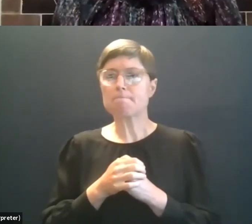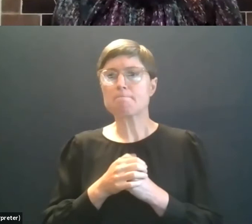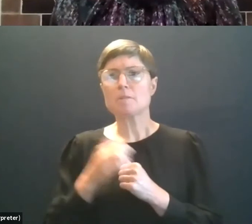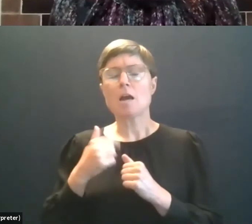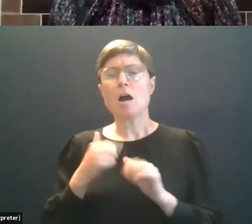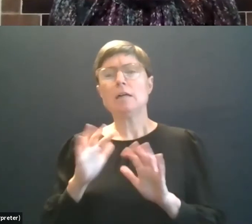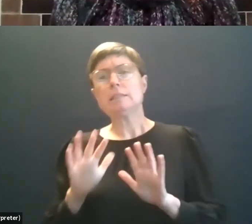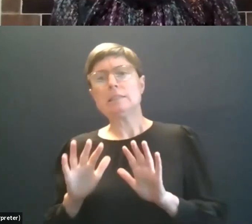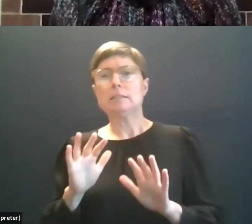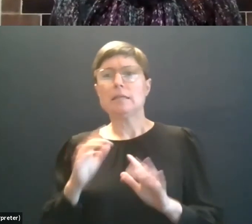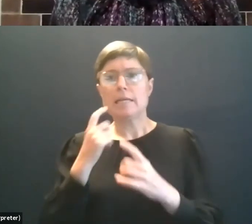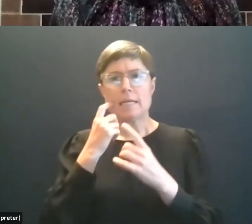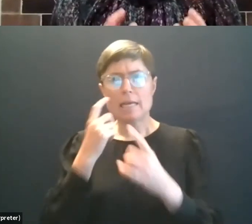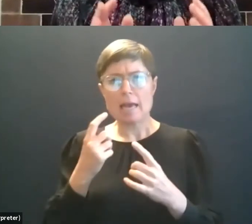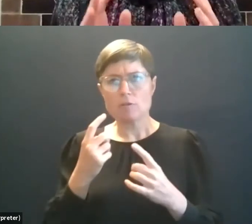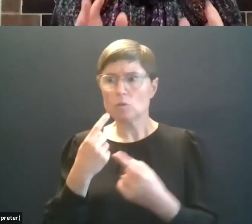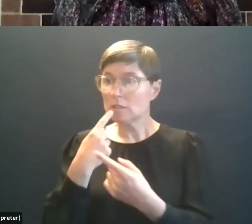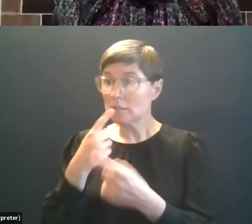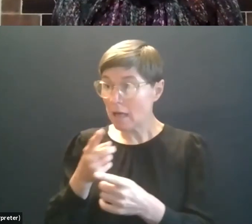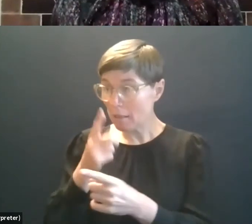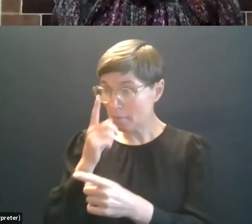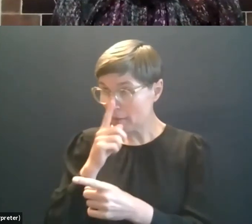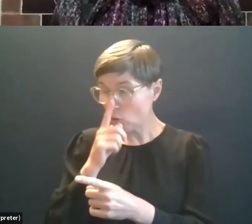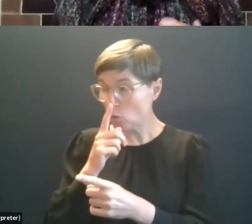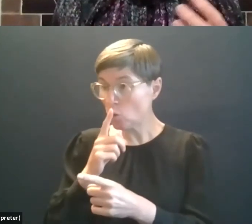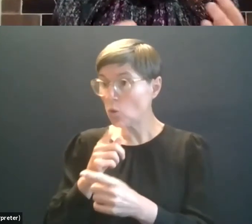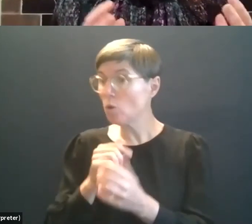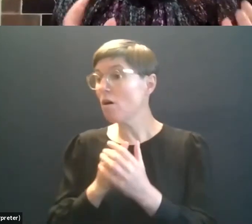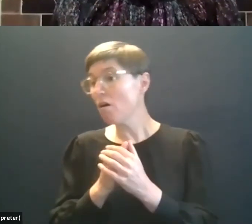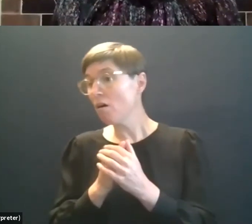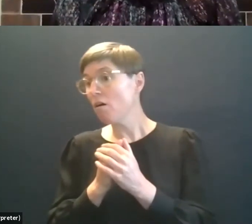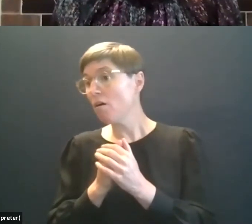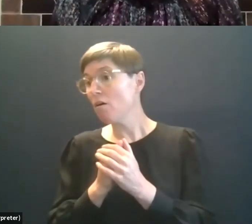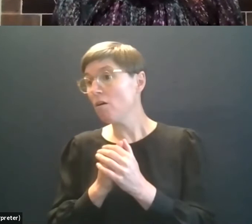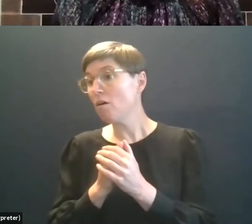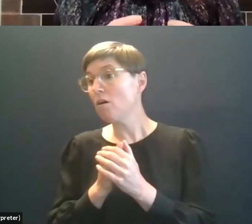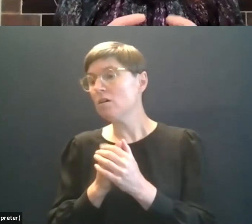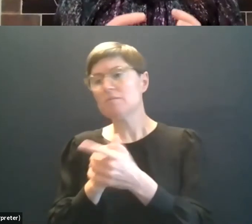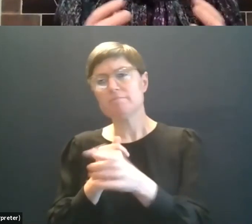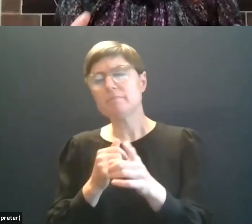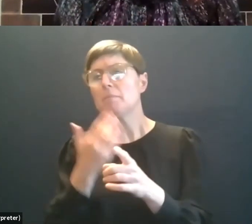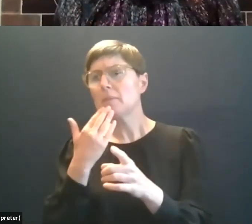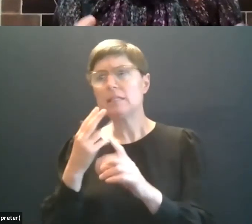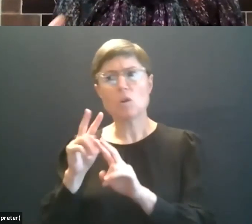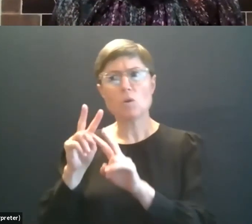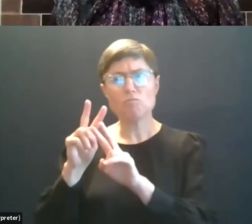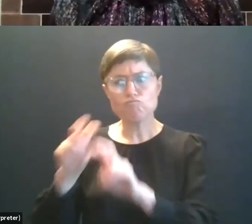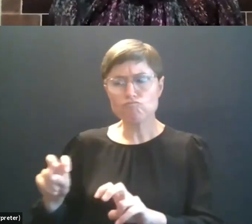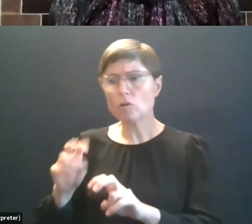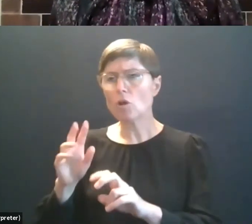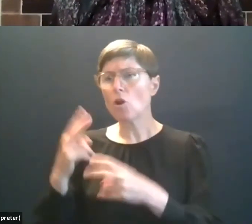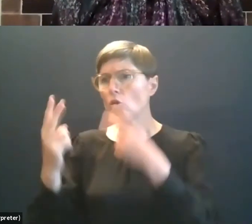say to people, "Look for the evidence when you are thinking about your own mental health".